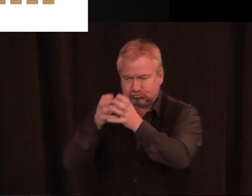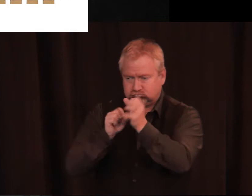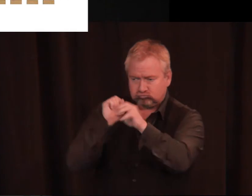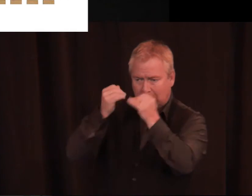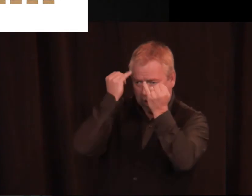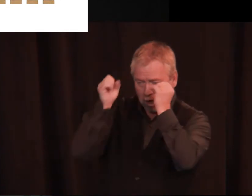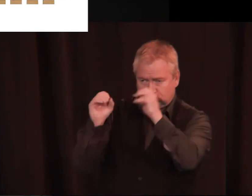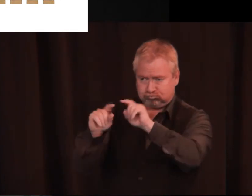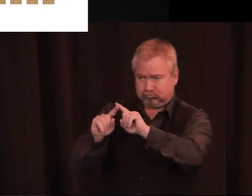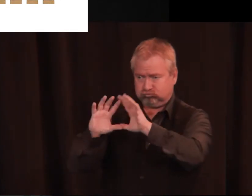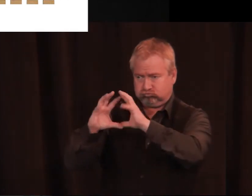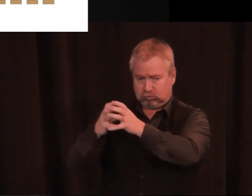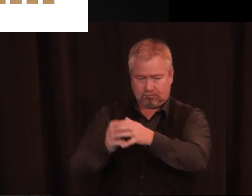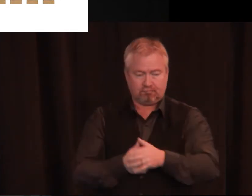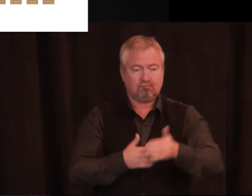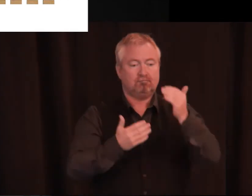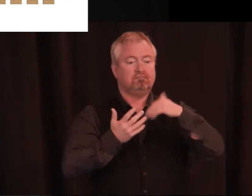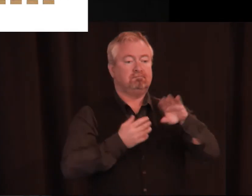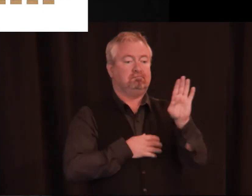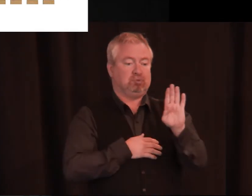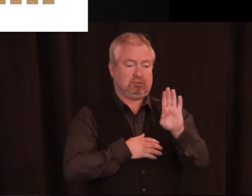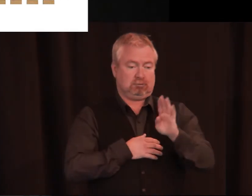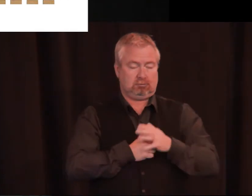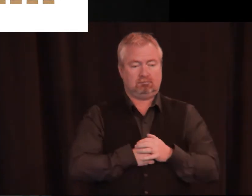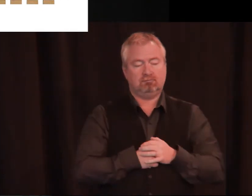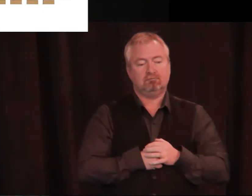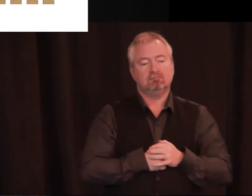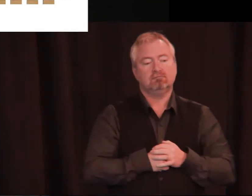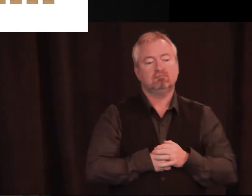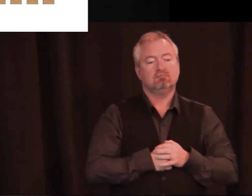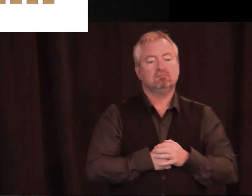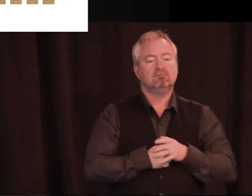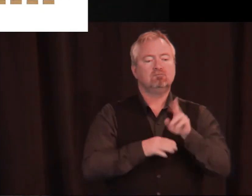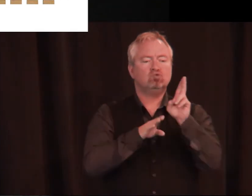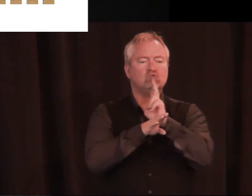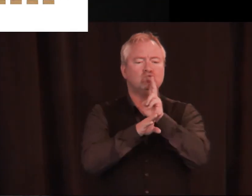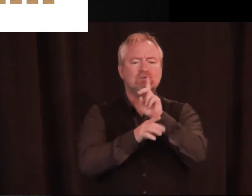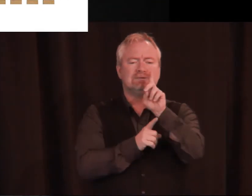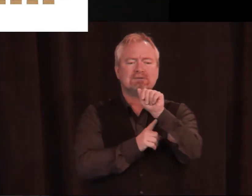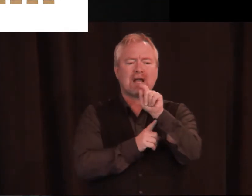B would be use this data logging tool, so we have this data logging